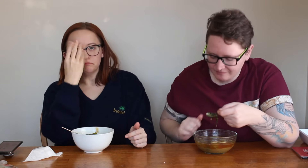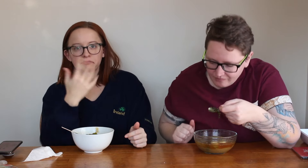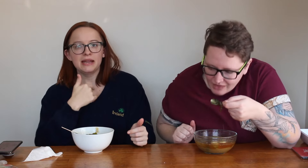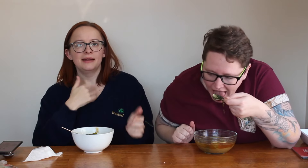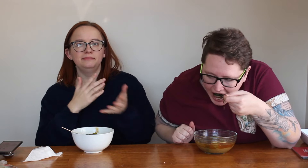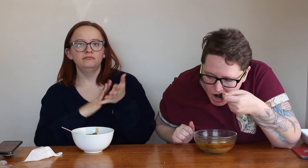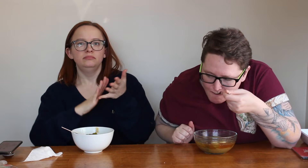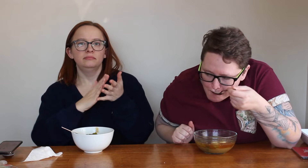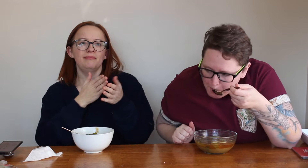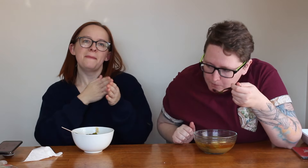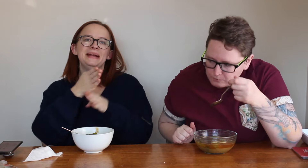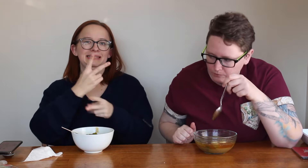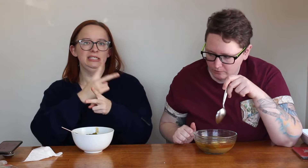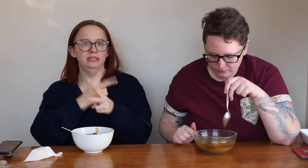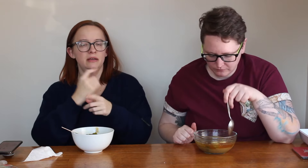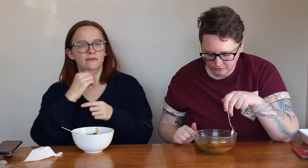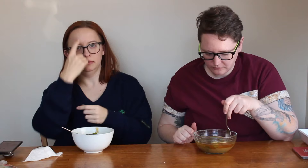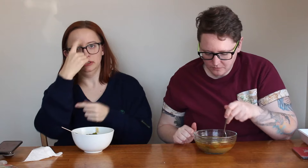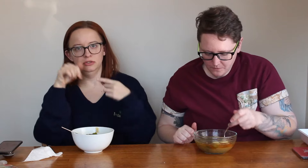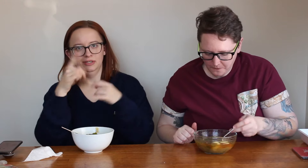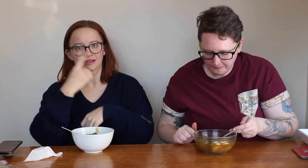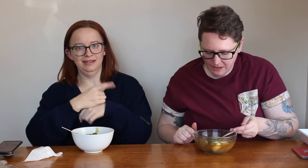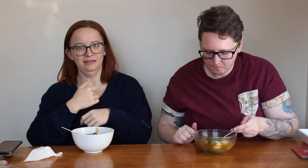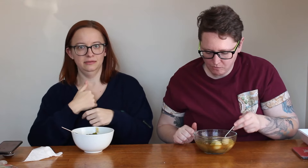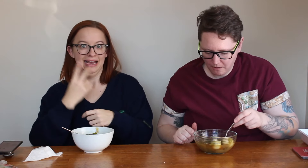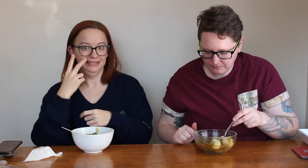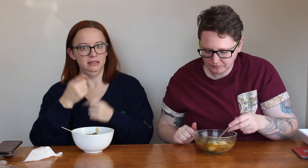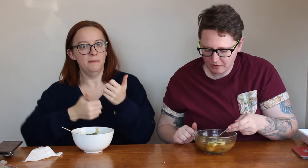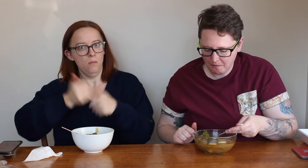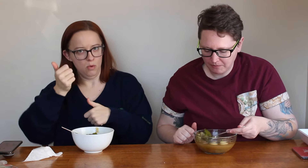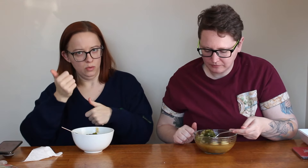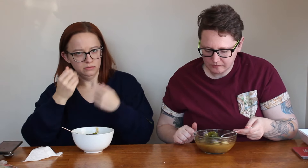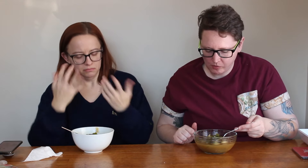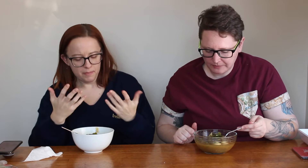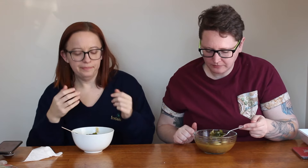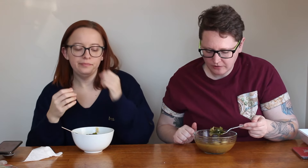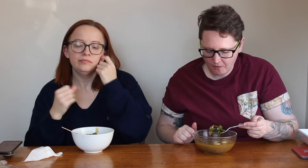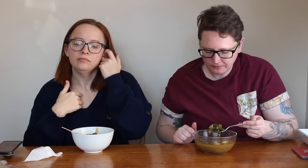Jill, do you choose to sign with Mikko only or do you both sign and speak with him?